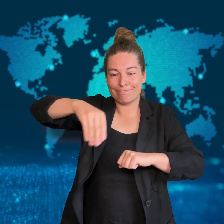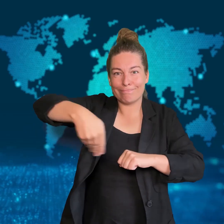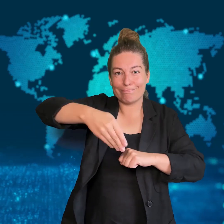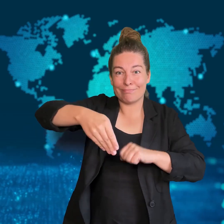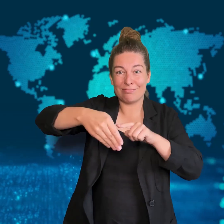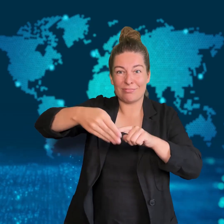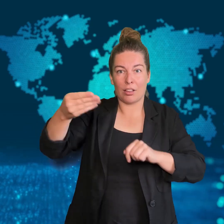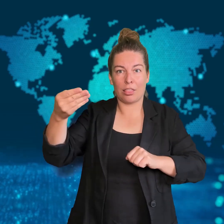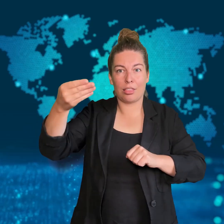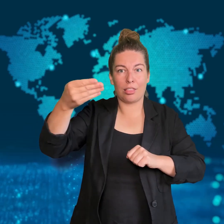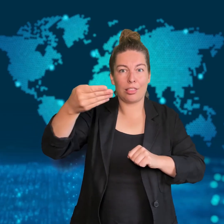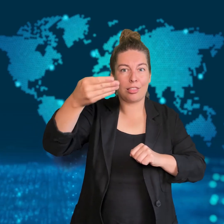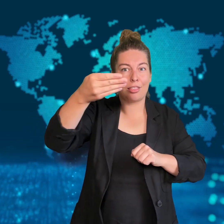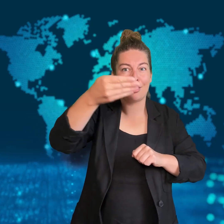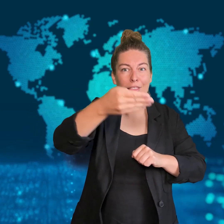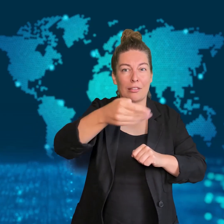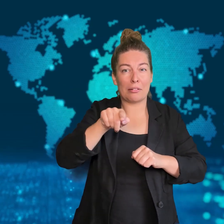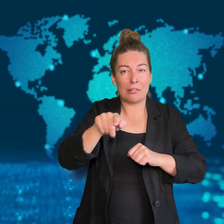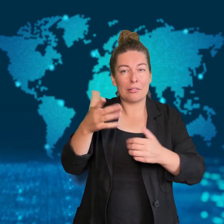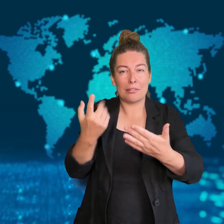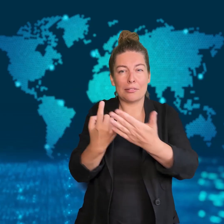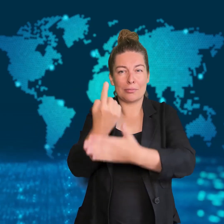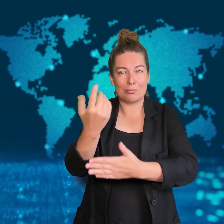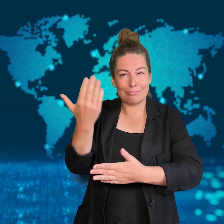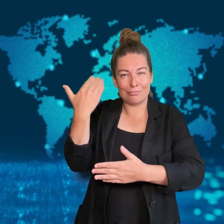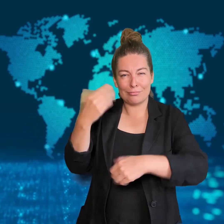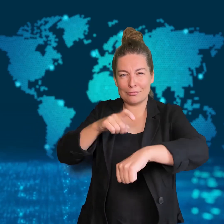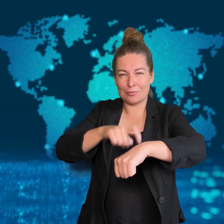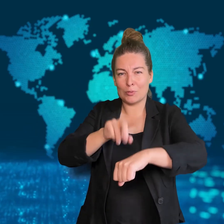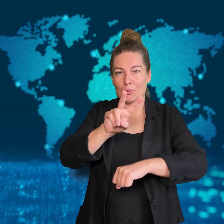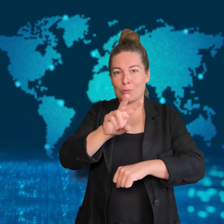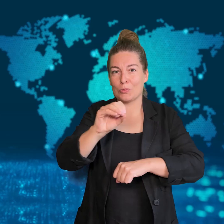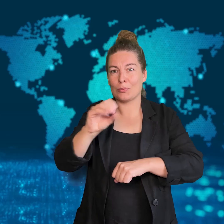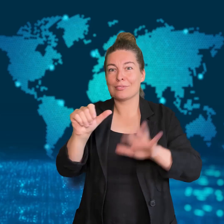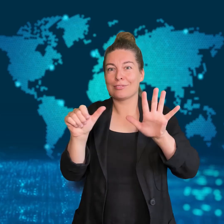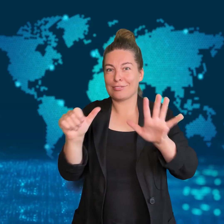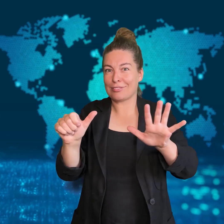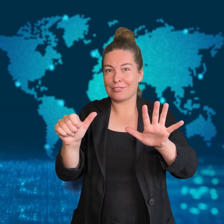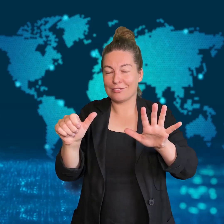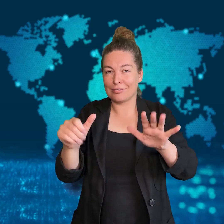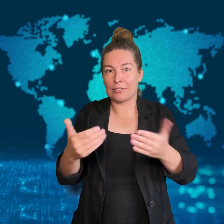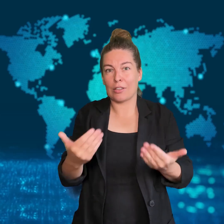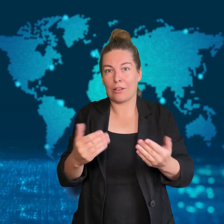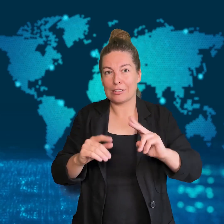The oddest floating object is a kitchen spatula that was dropped in 2006.